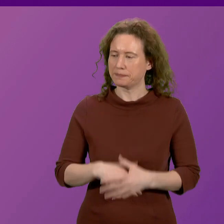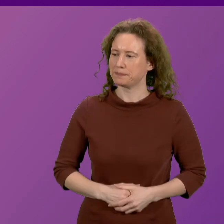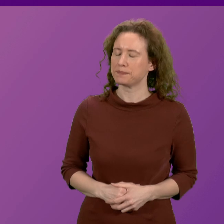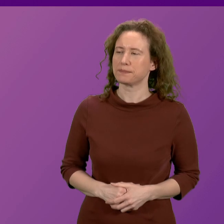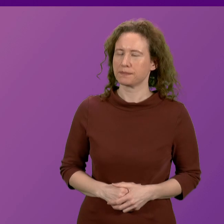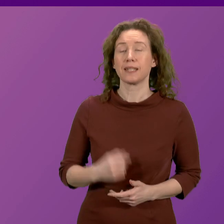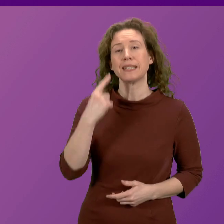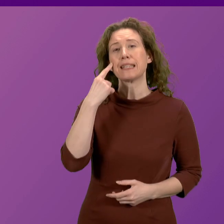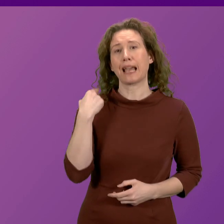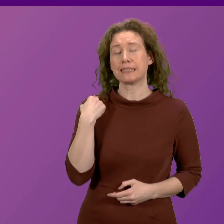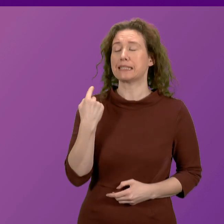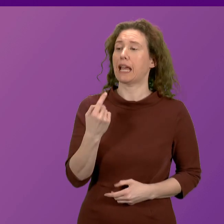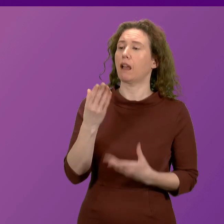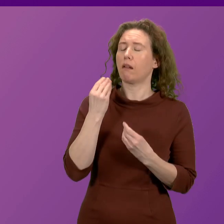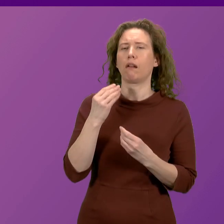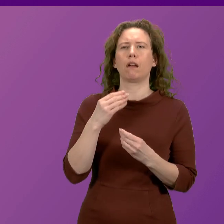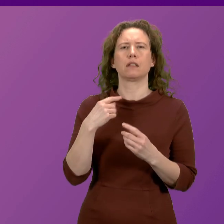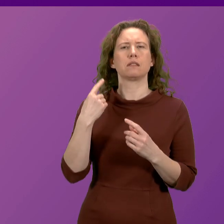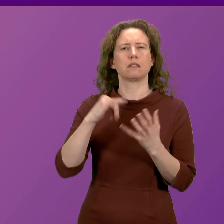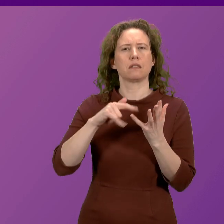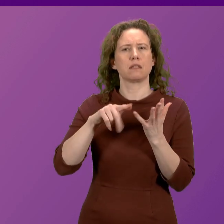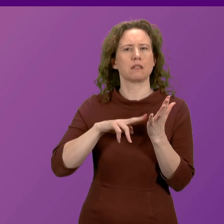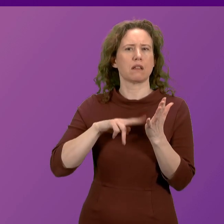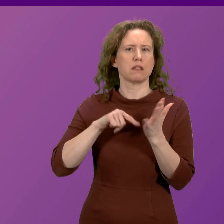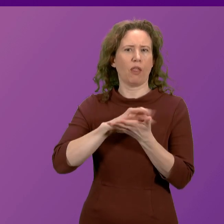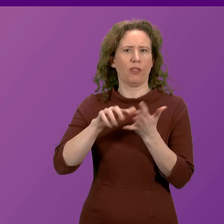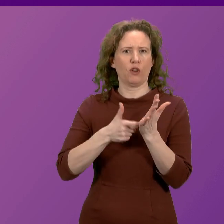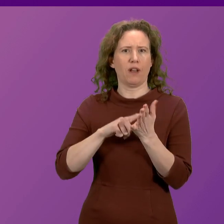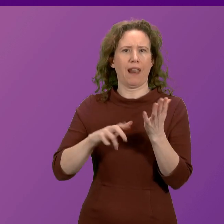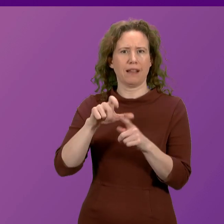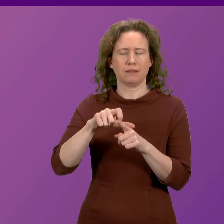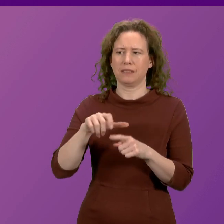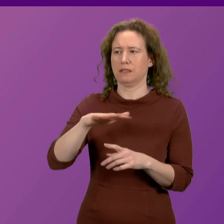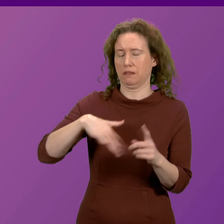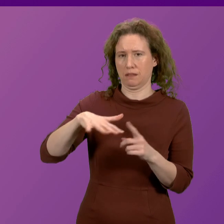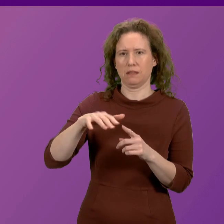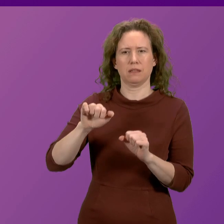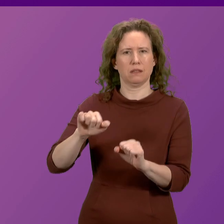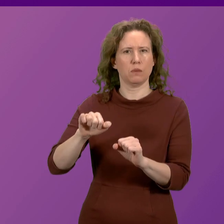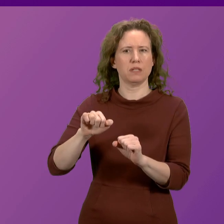Yesterday, we heard that Sutherland spaceport has been mothballed by Orbex. The spaceport